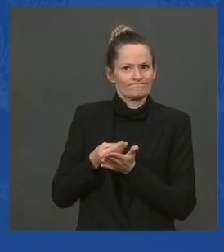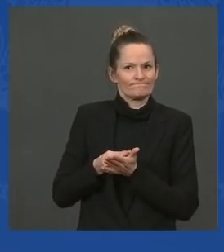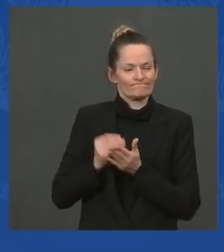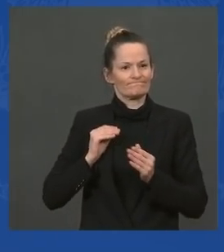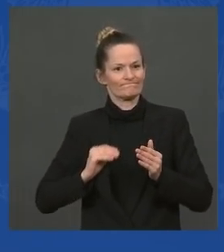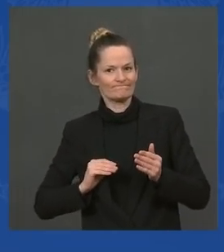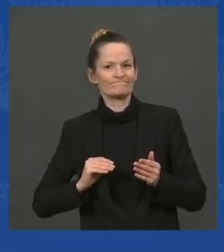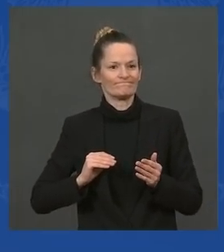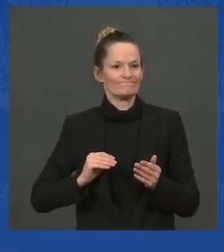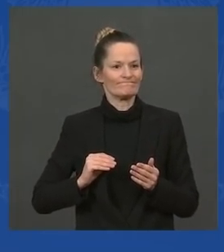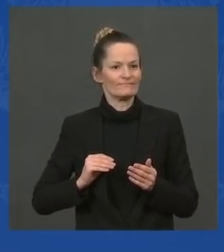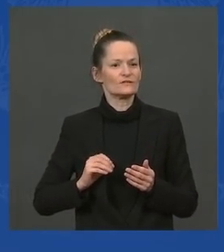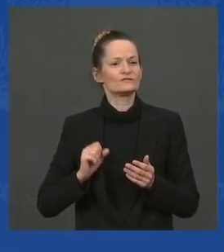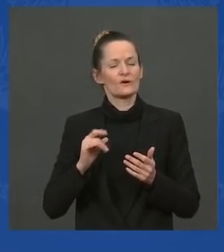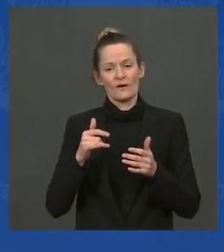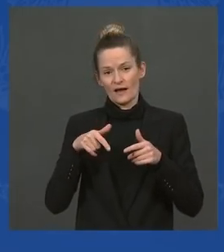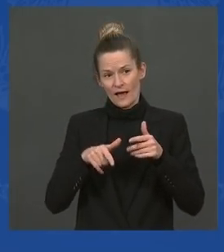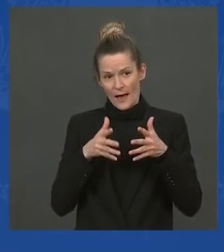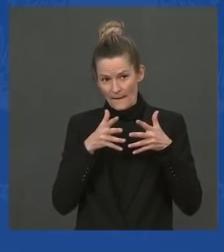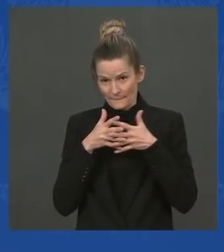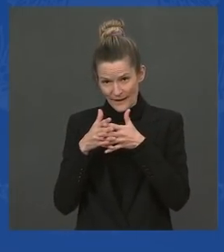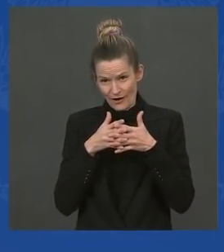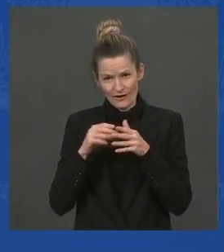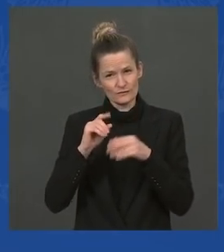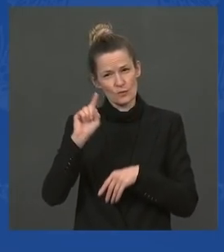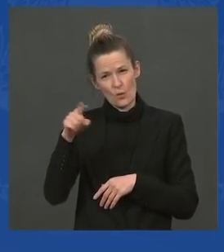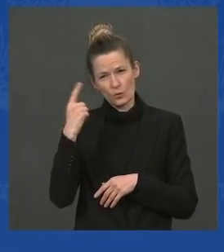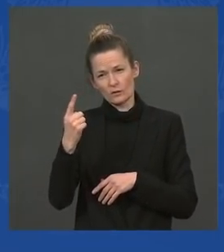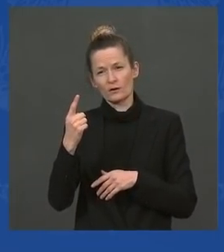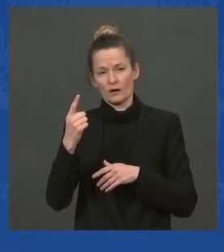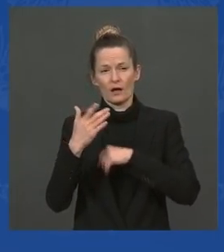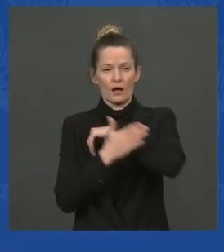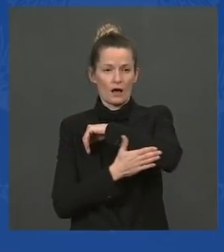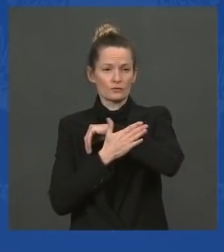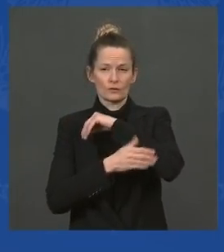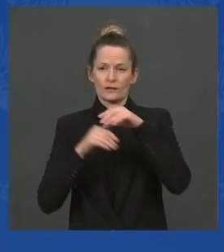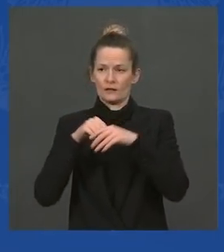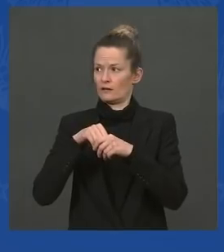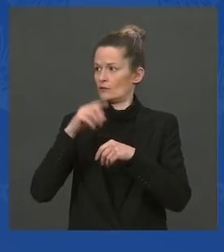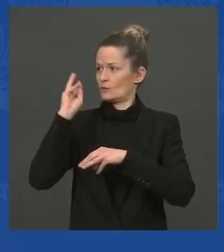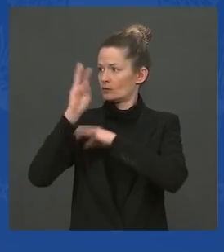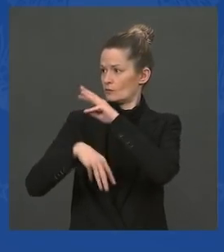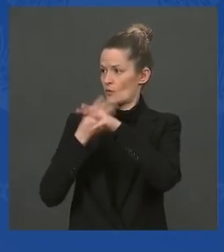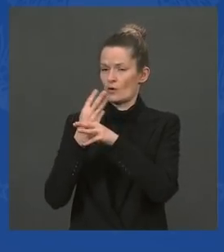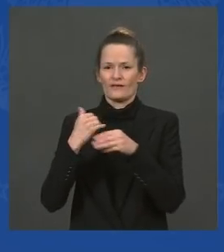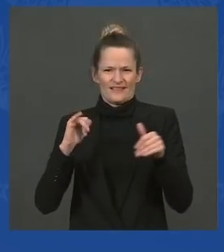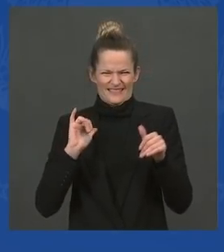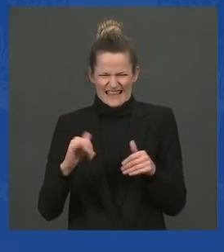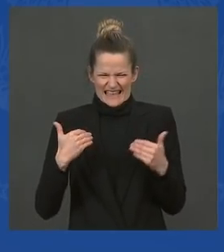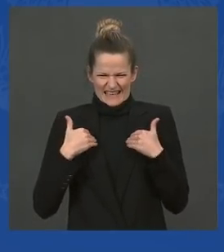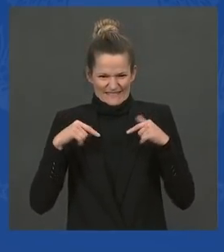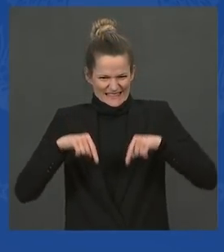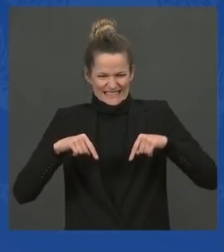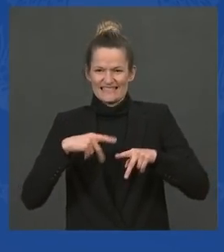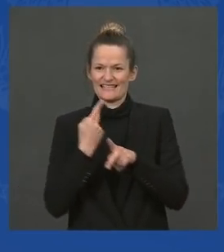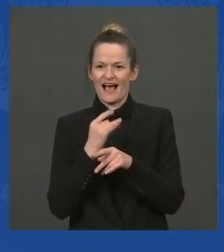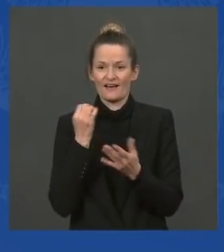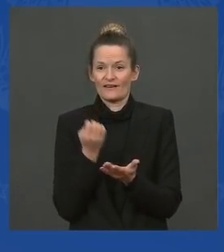as well as our unique approach to this recovery and our focus on rebuilding our economy from the bottom up and the middle out, not the top down.